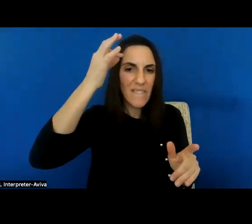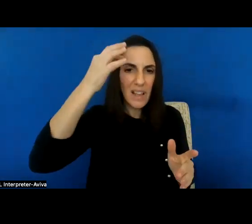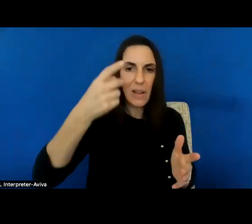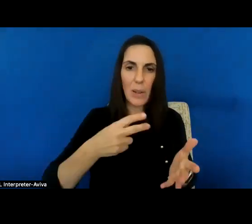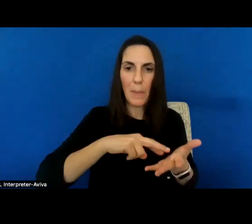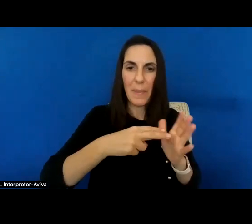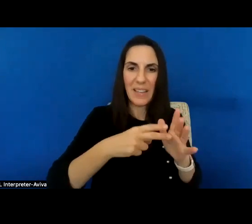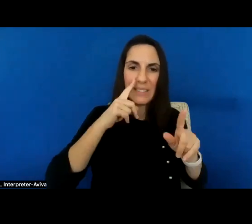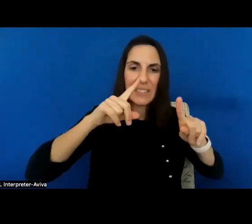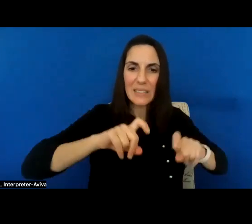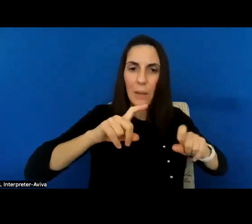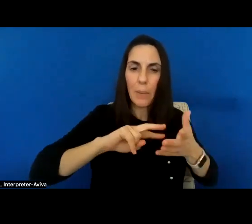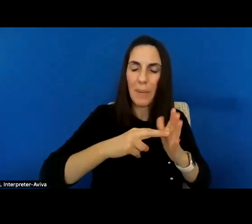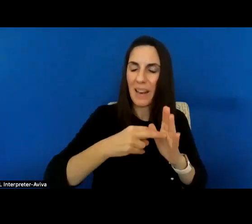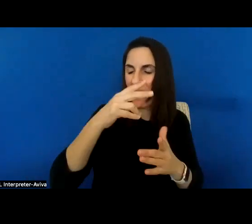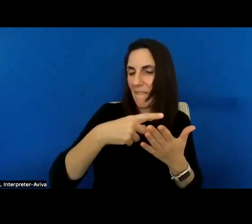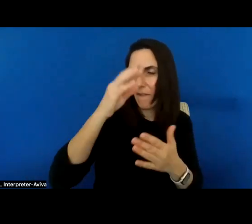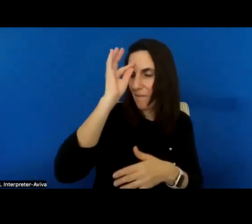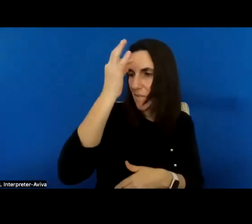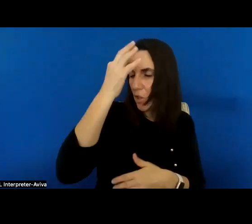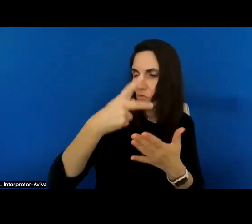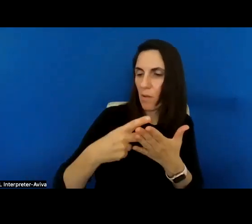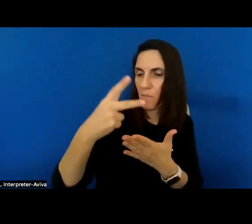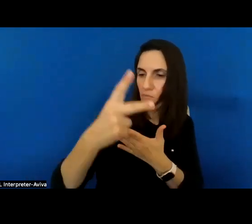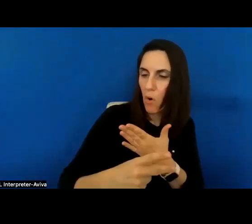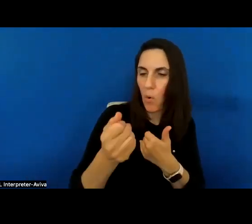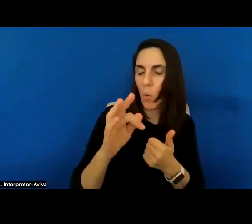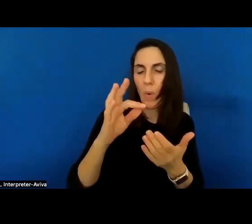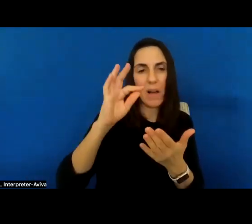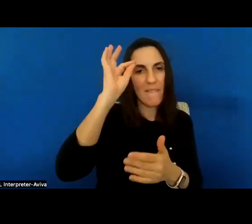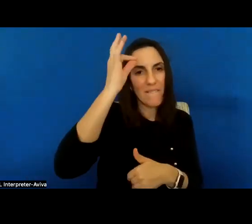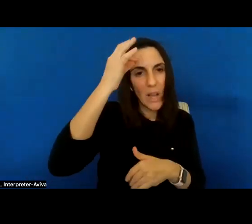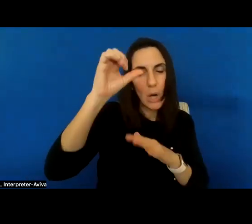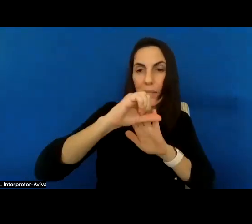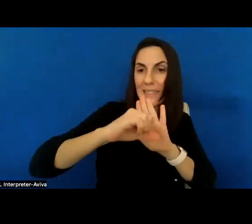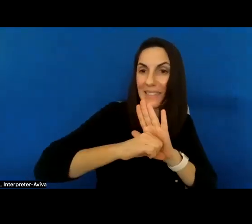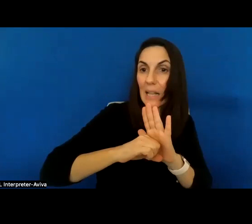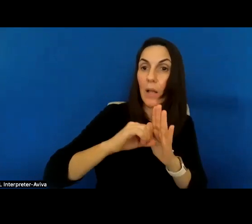a federal program, usually, or some kind of Federal State program that has some kind of